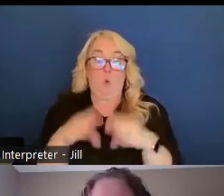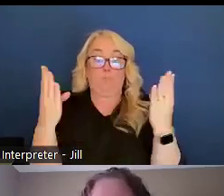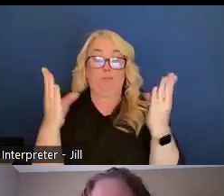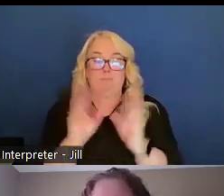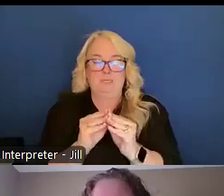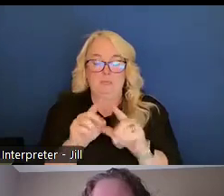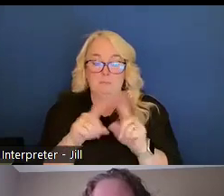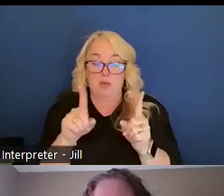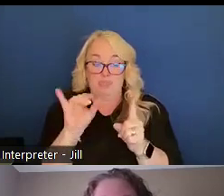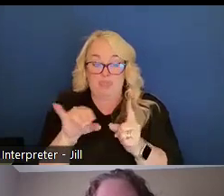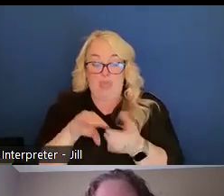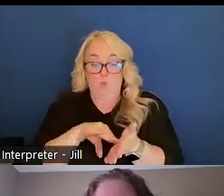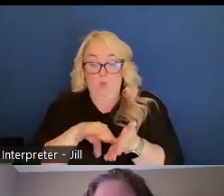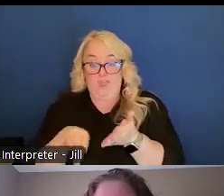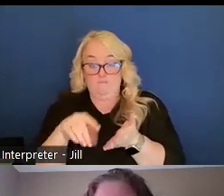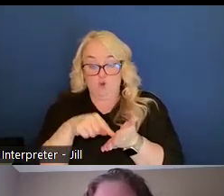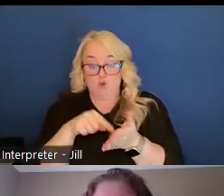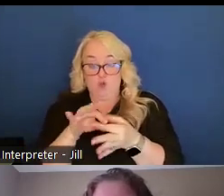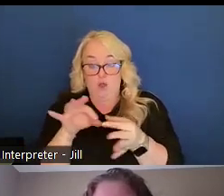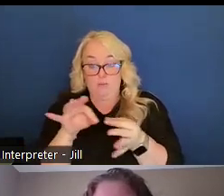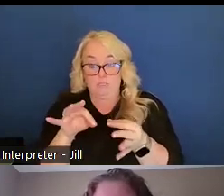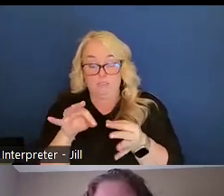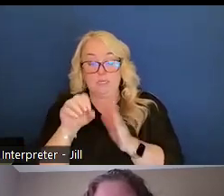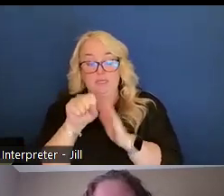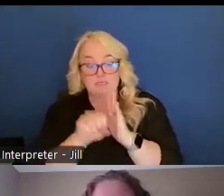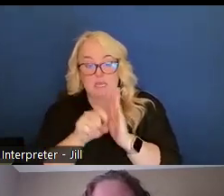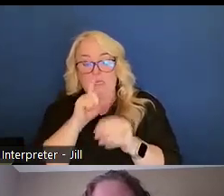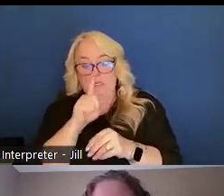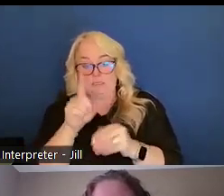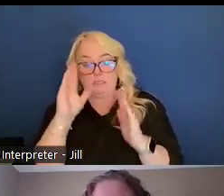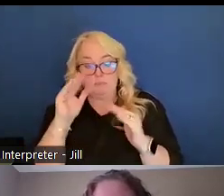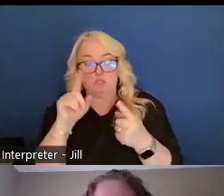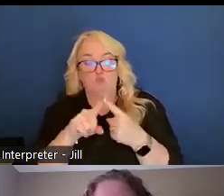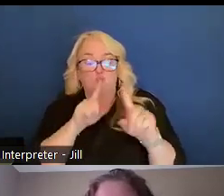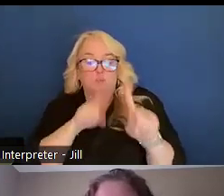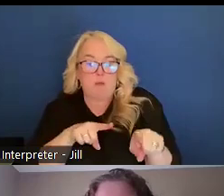comments, the state is expected to respond in the final waiver